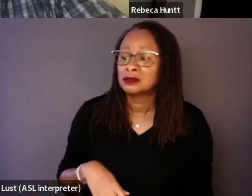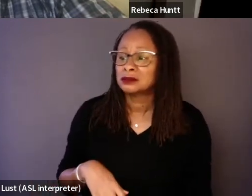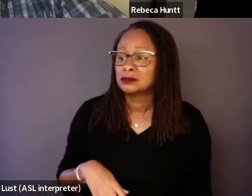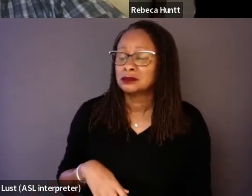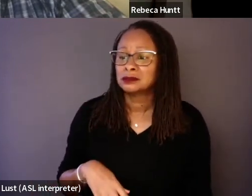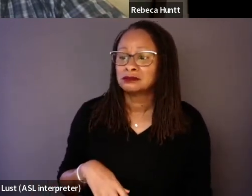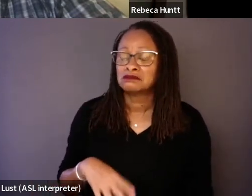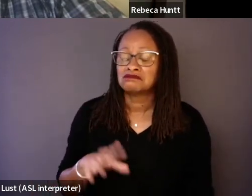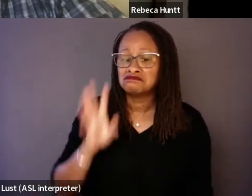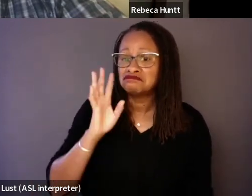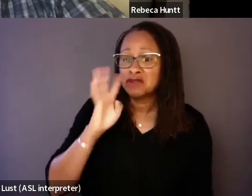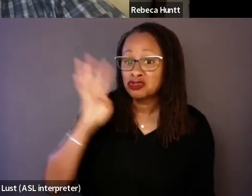making this film.